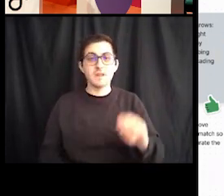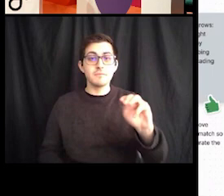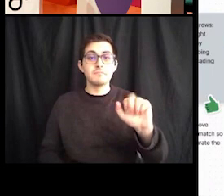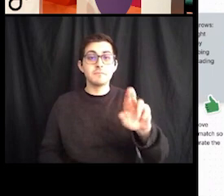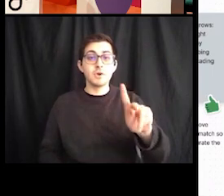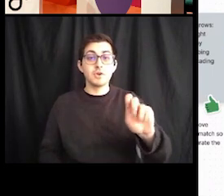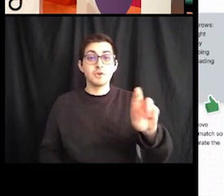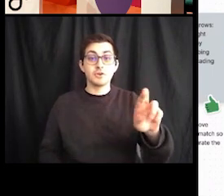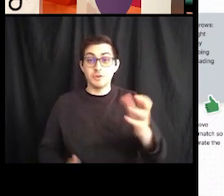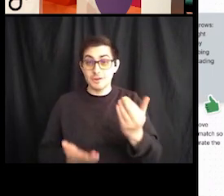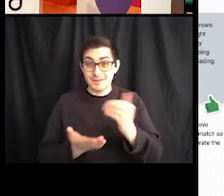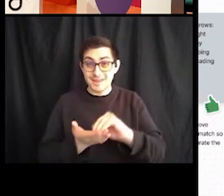and it will remember your last settings.